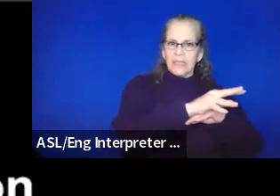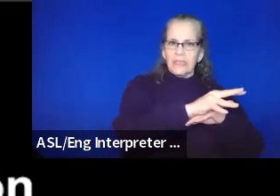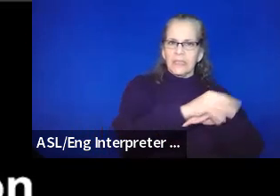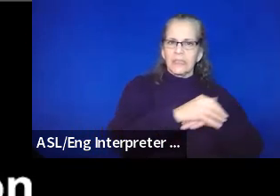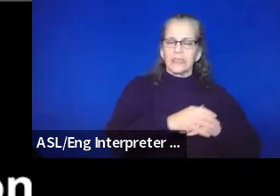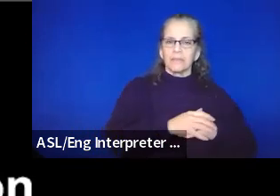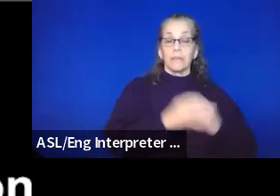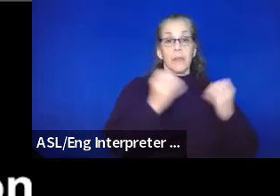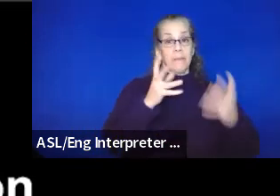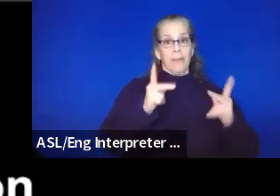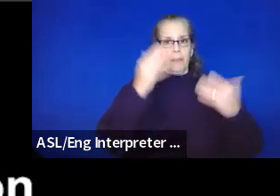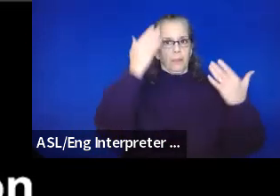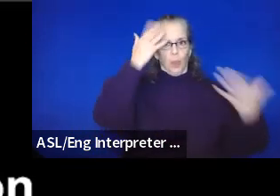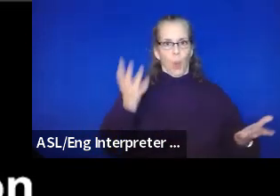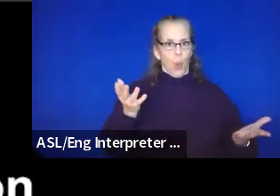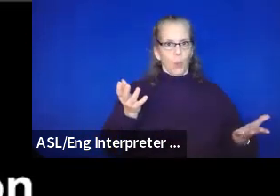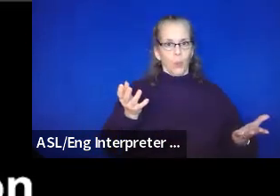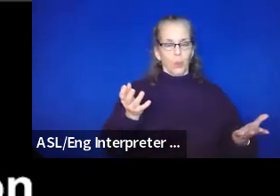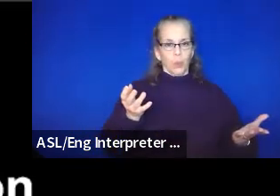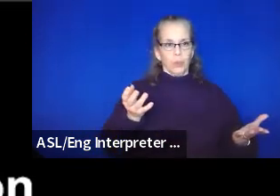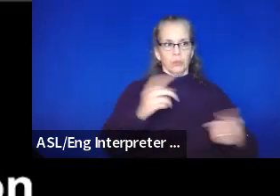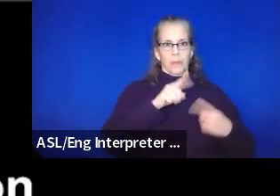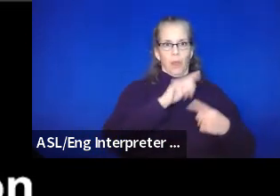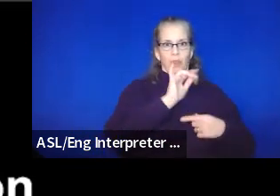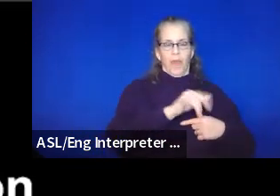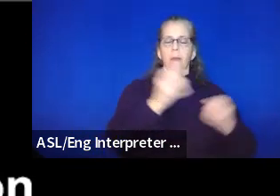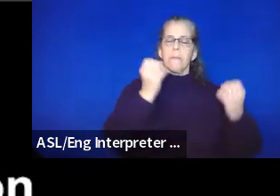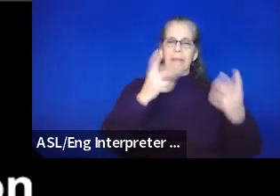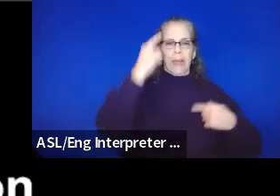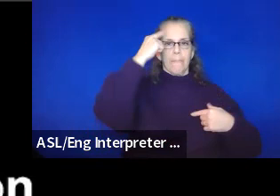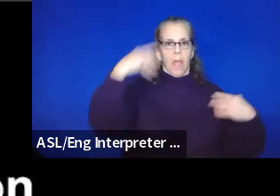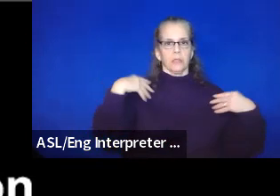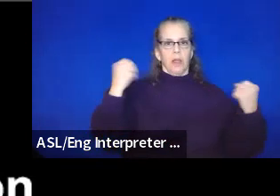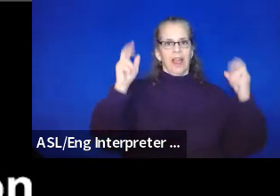about this. There are many mental health issues or subdivisions